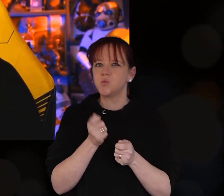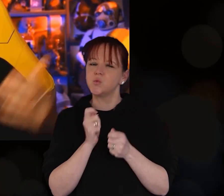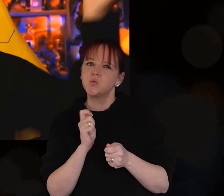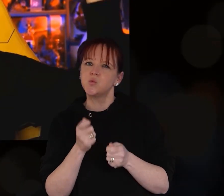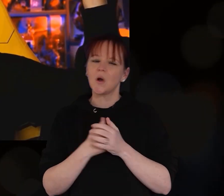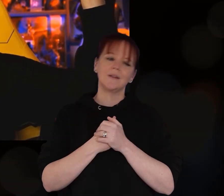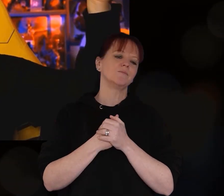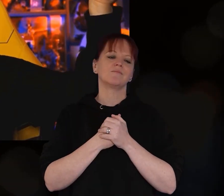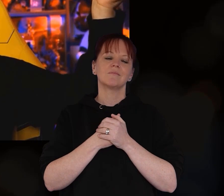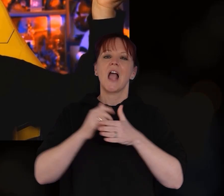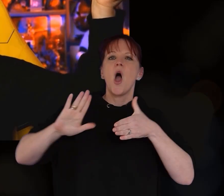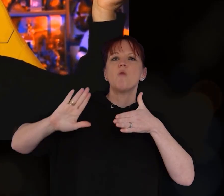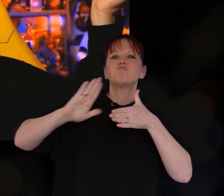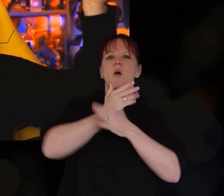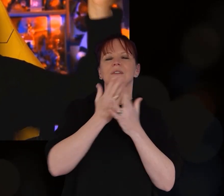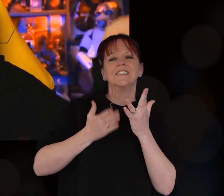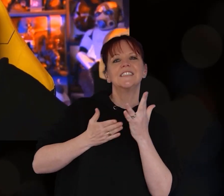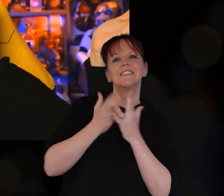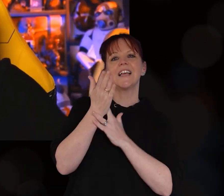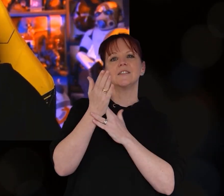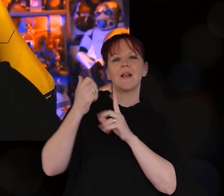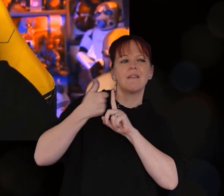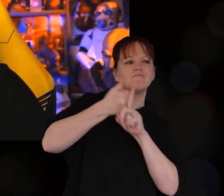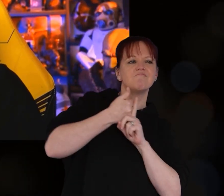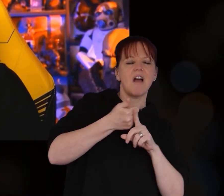"A prominent Accessibility Advocate", by Grant Stoner.